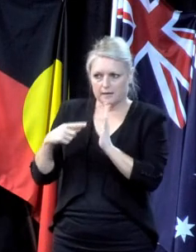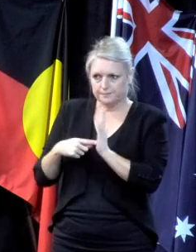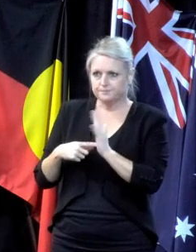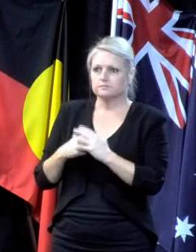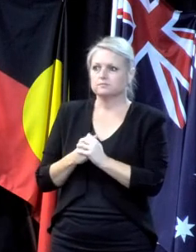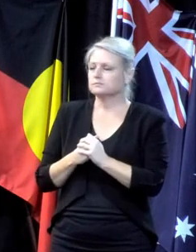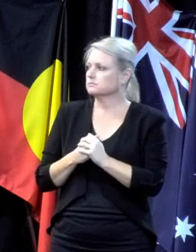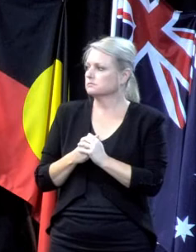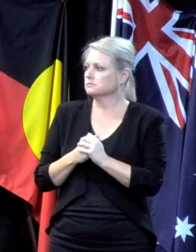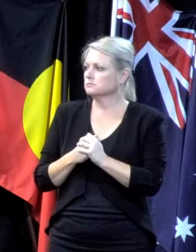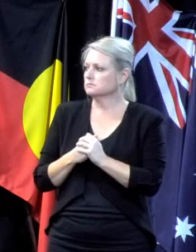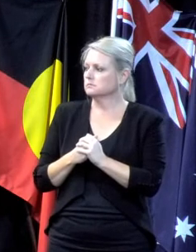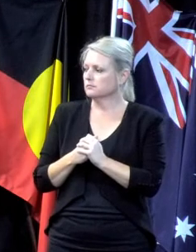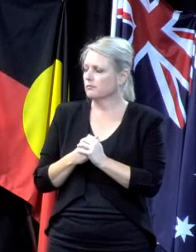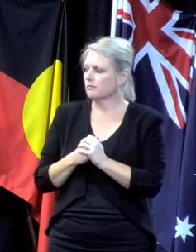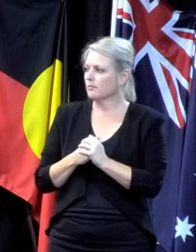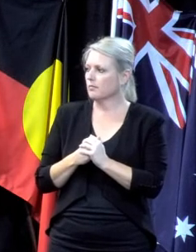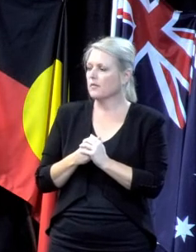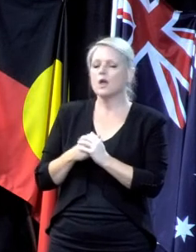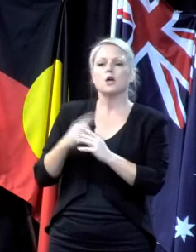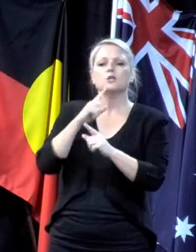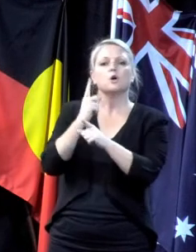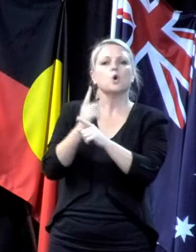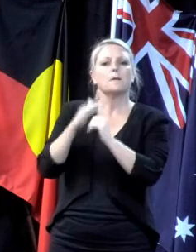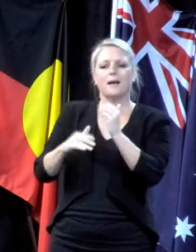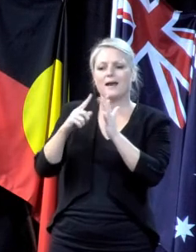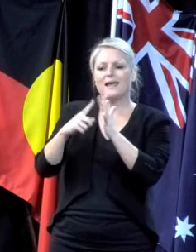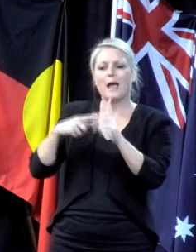about EAP and the funding allocation that’s attached to that.